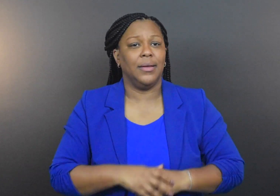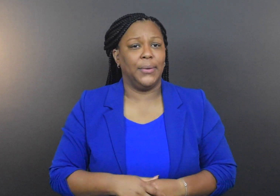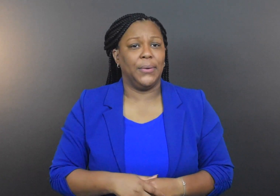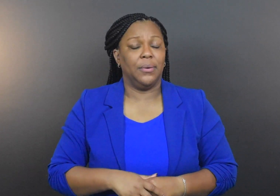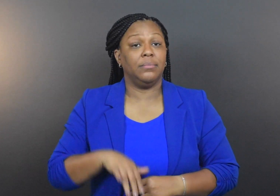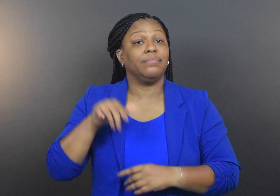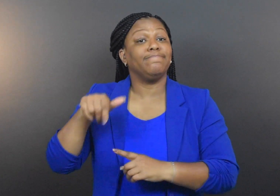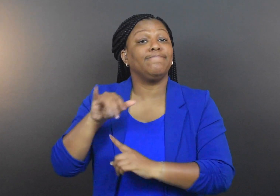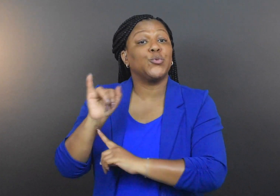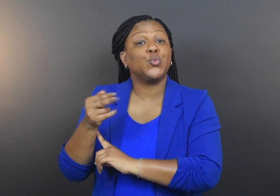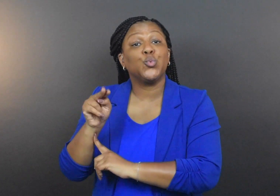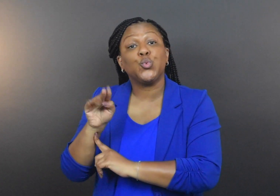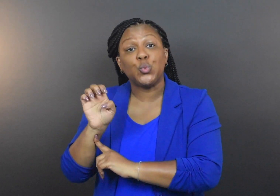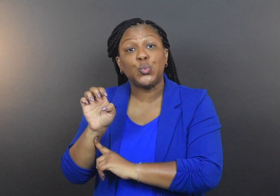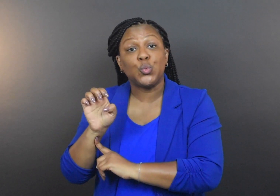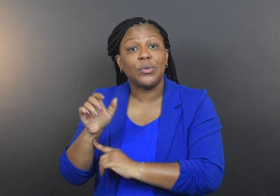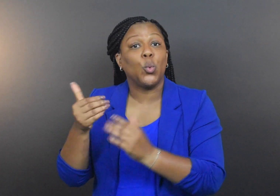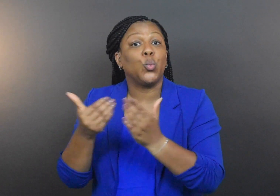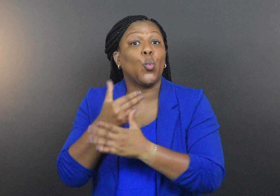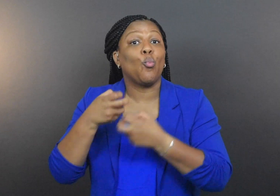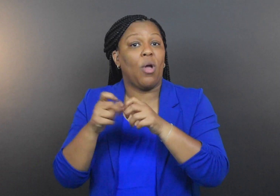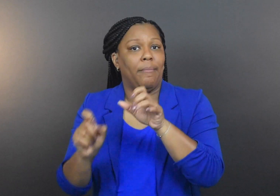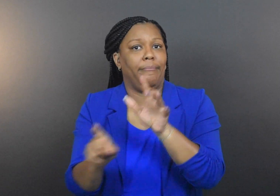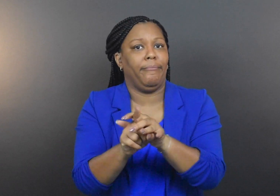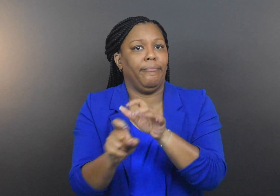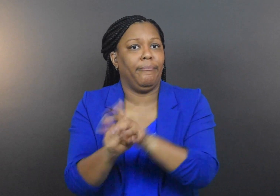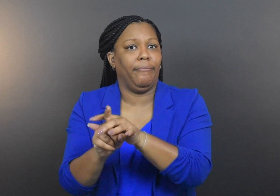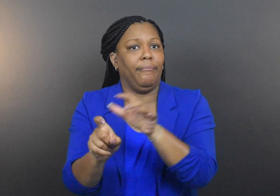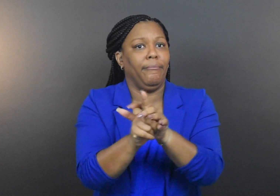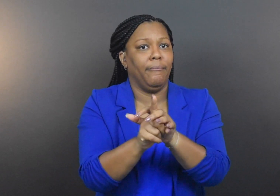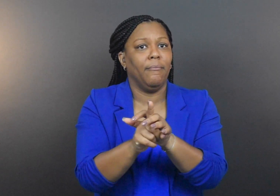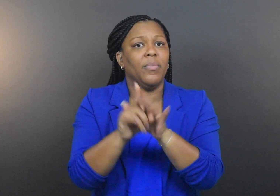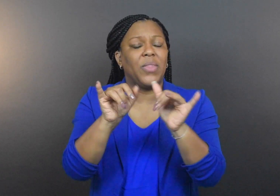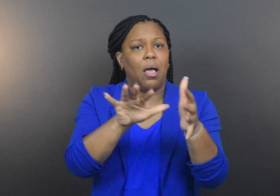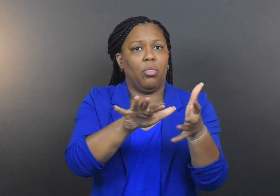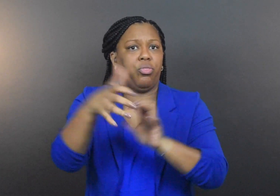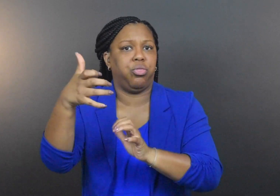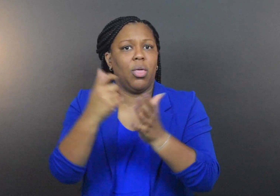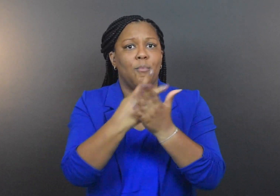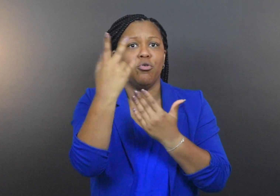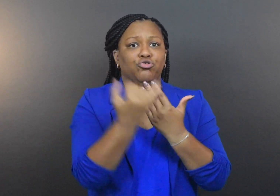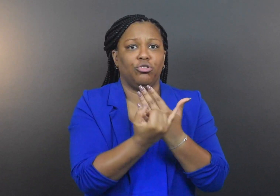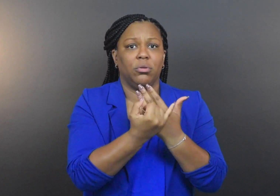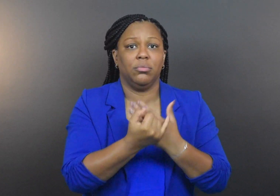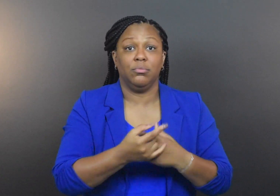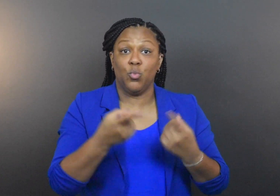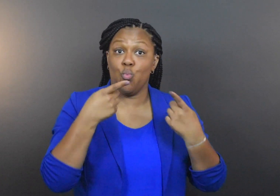In June, a new problem threatened to derail the project. During Wil’s stint,